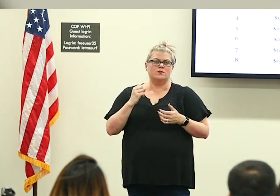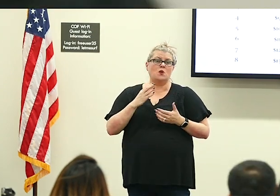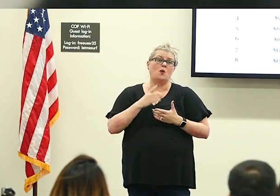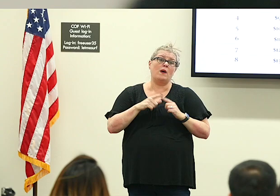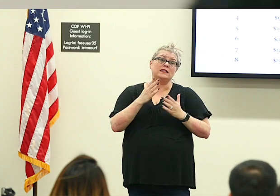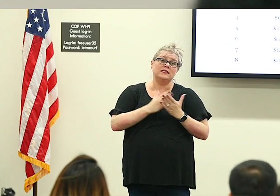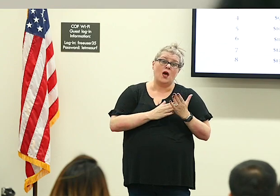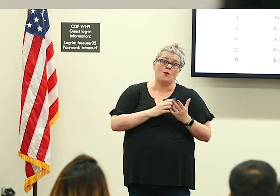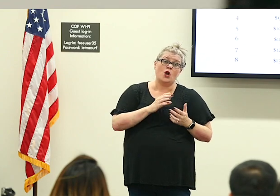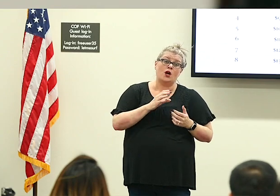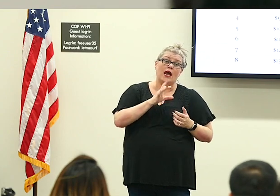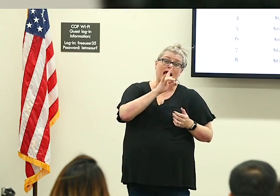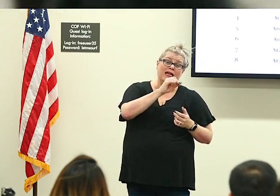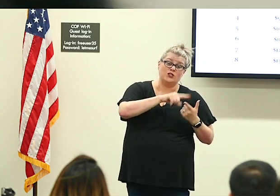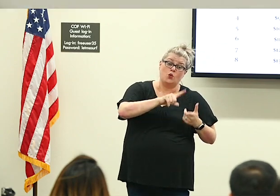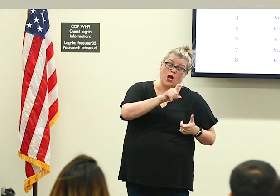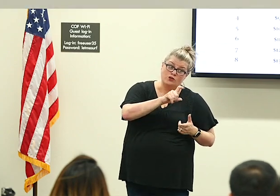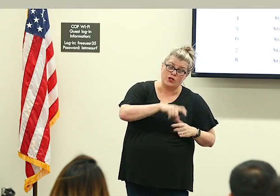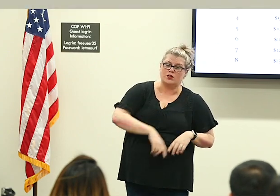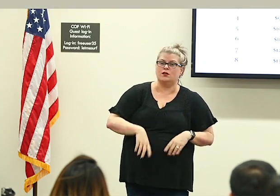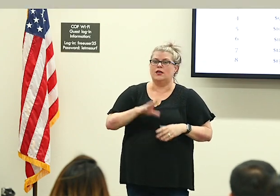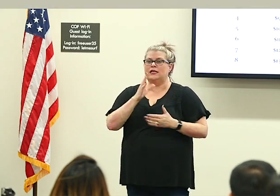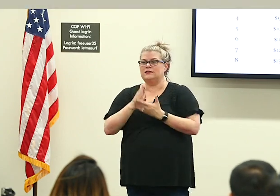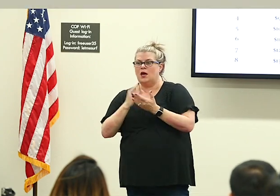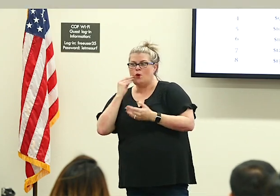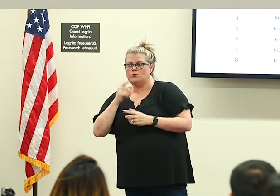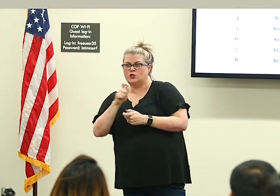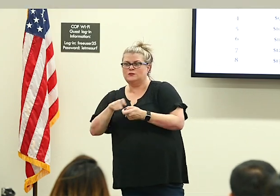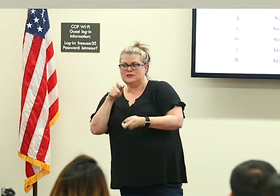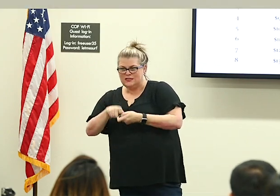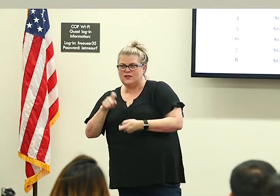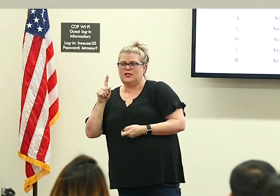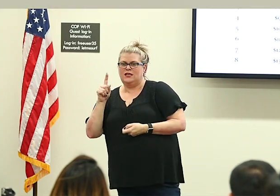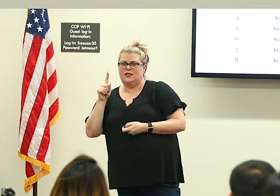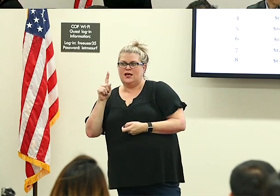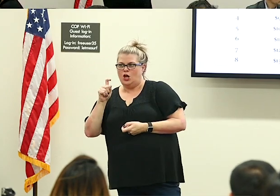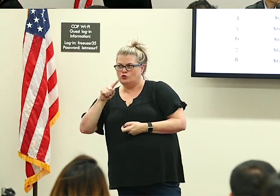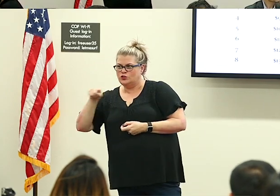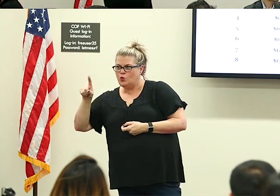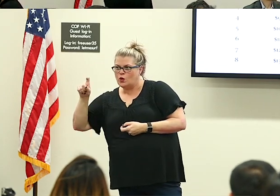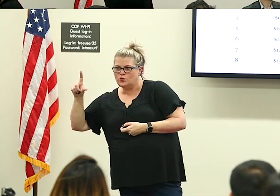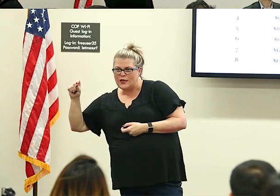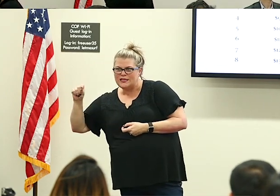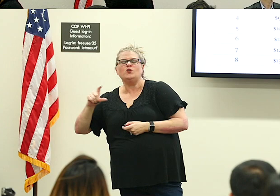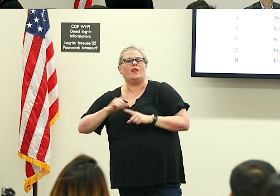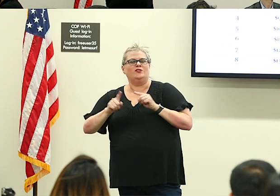and some homes are specifically for 100% to 120%. So they have different sales prices with them.